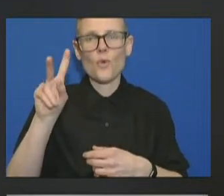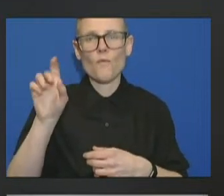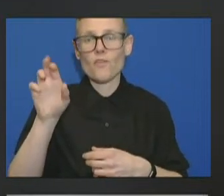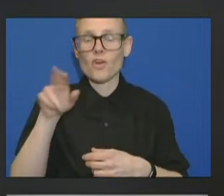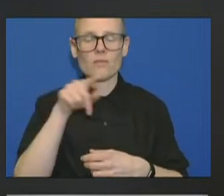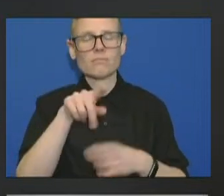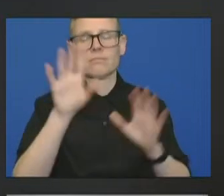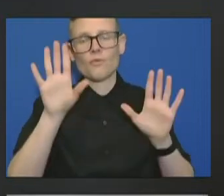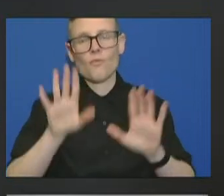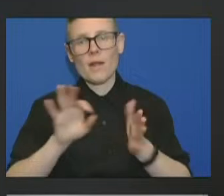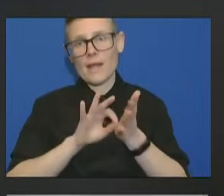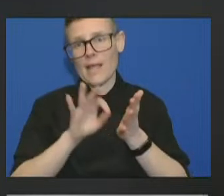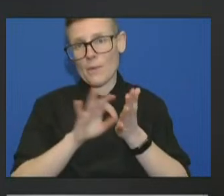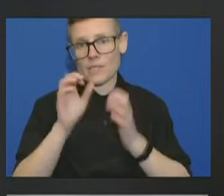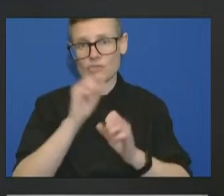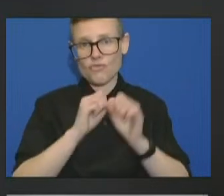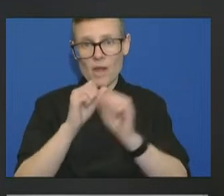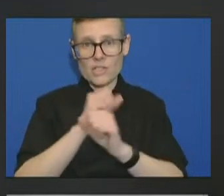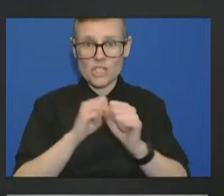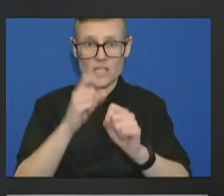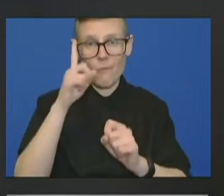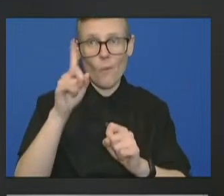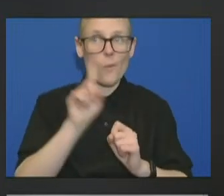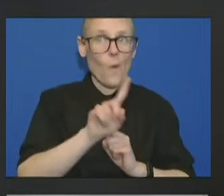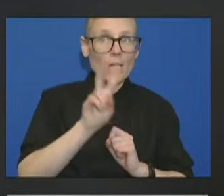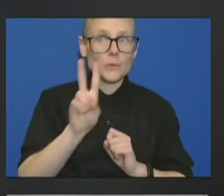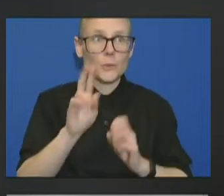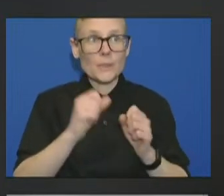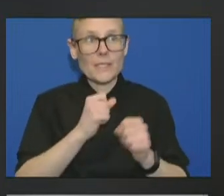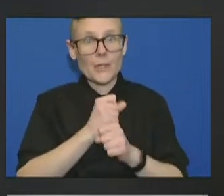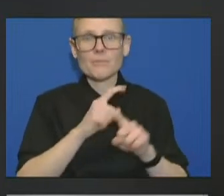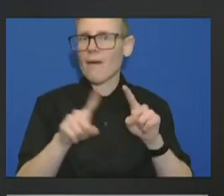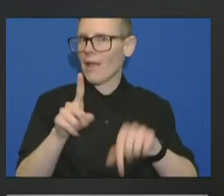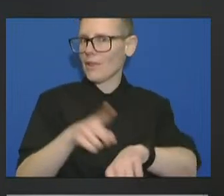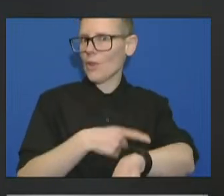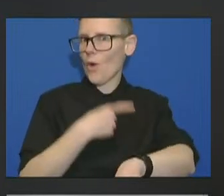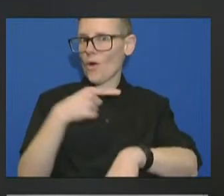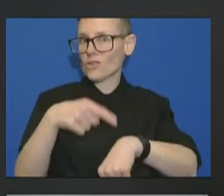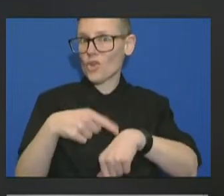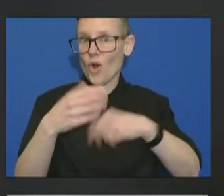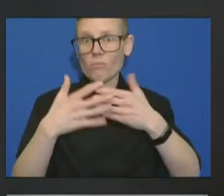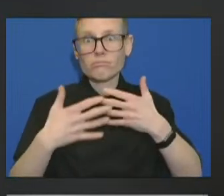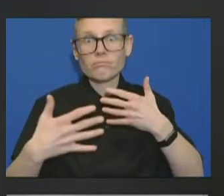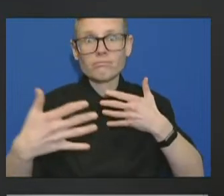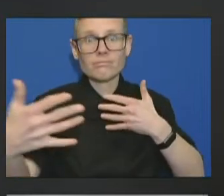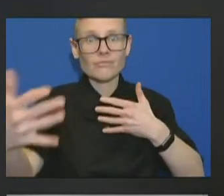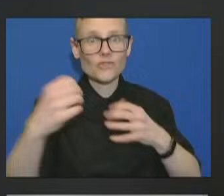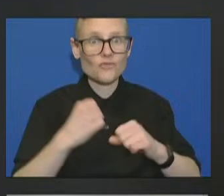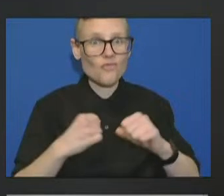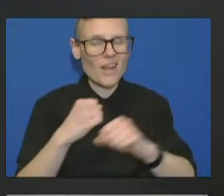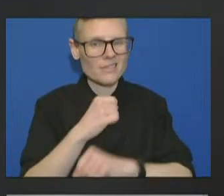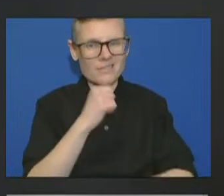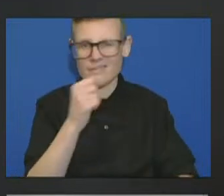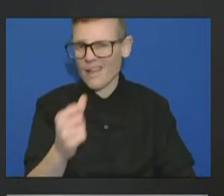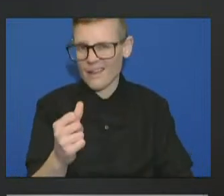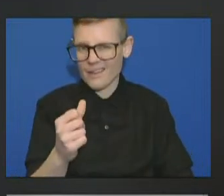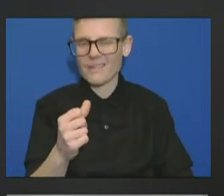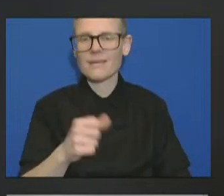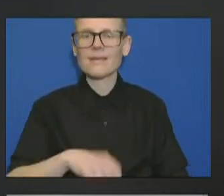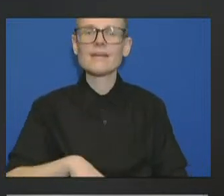budget is salary lapse and turnover. This is a great accounting strategy for 1 or 2